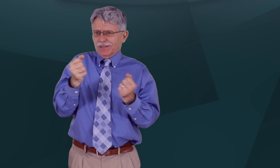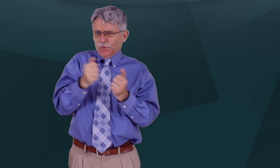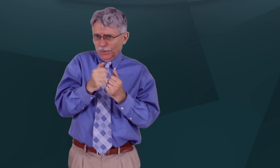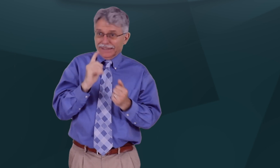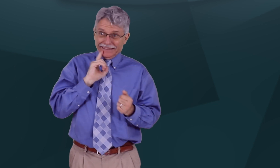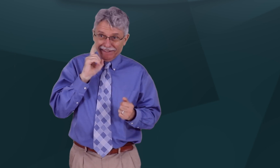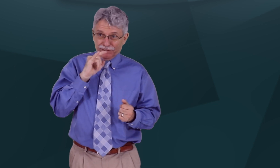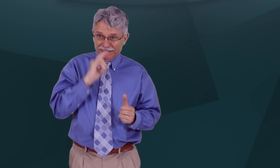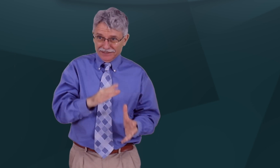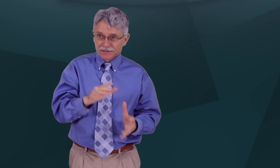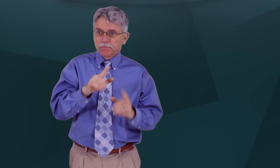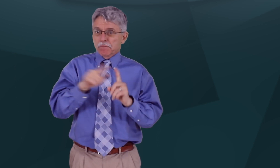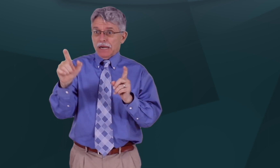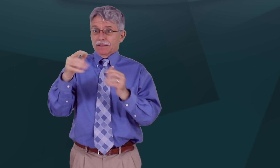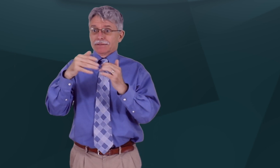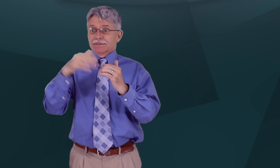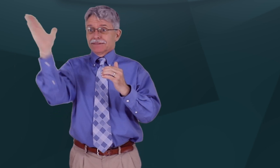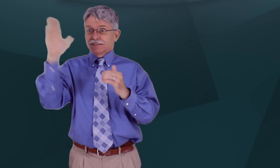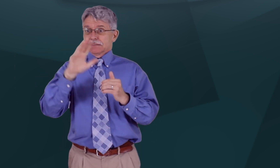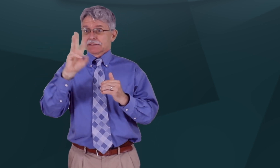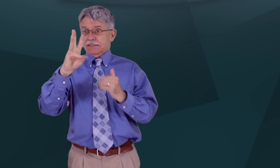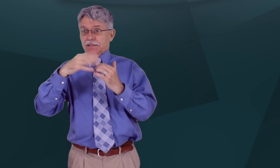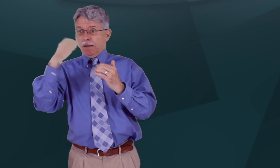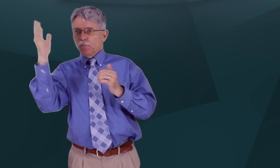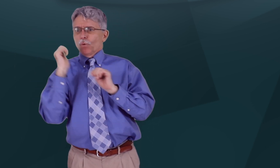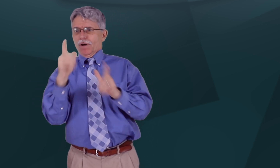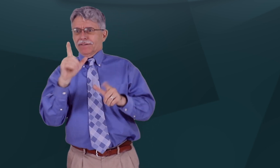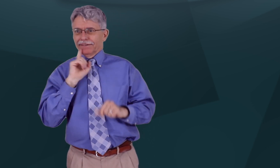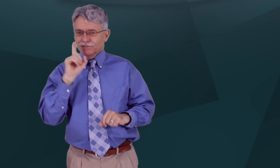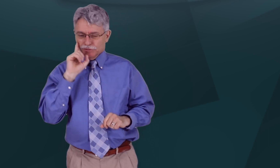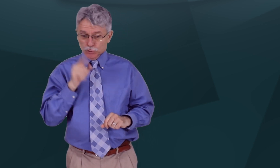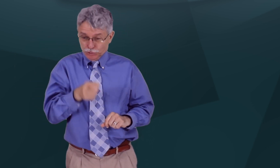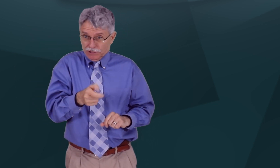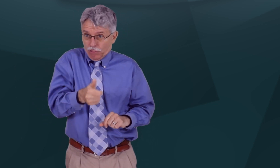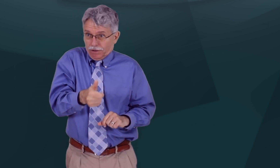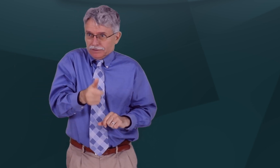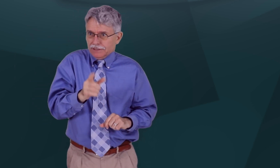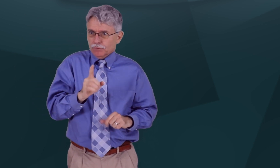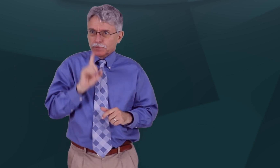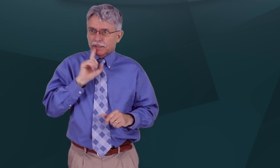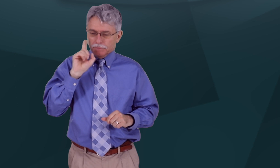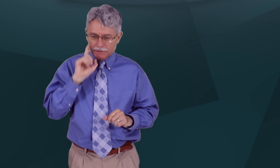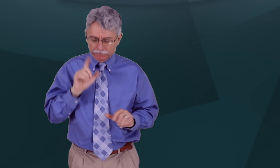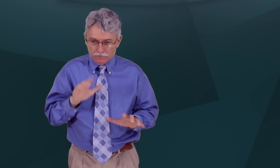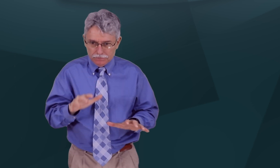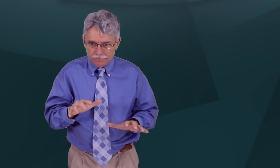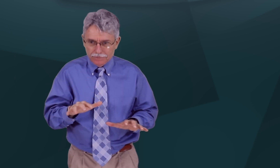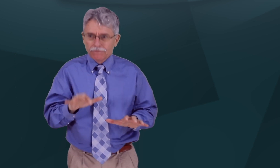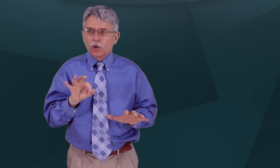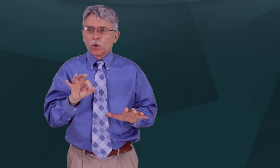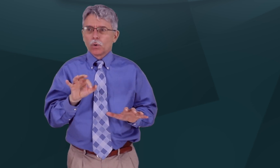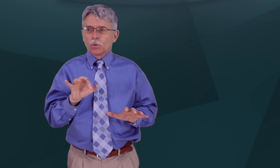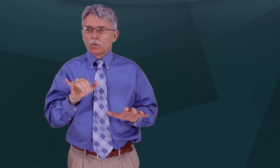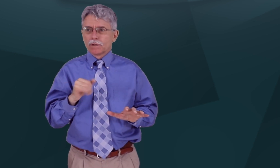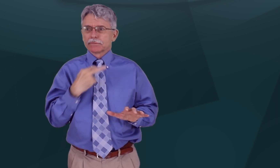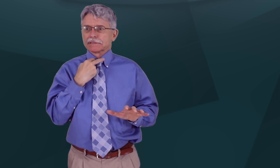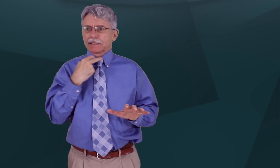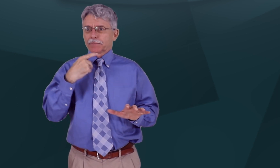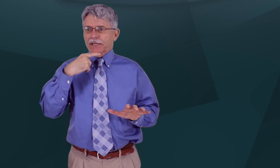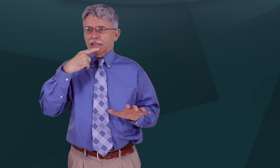But, of course, everybody signed because they all had deaf parents, but she just thought that when you turn six you'd be in the deaf school.